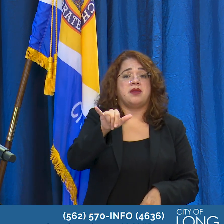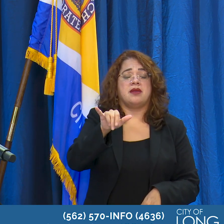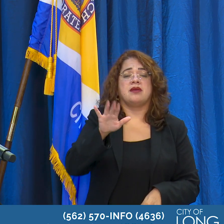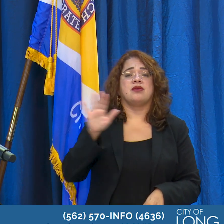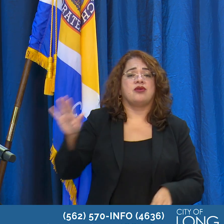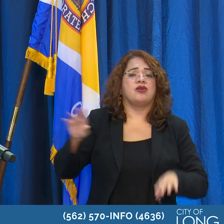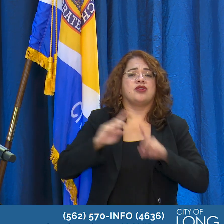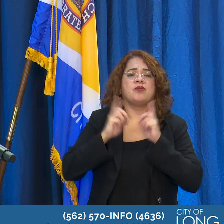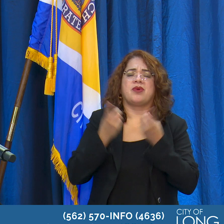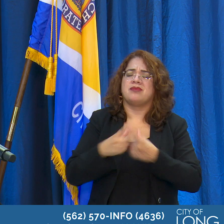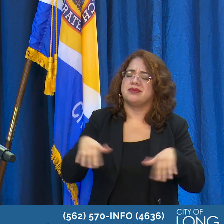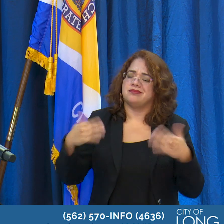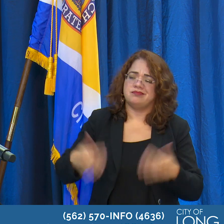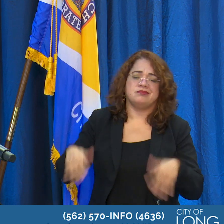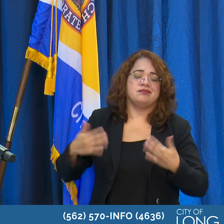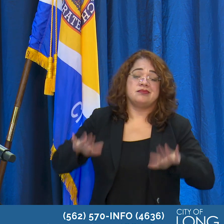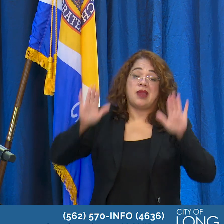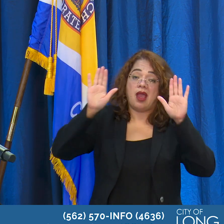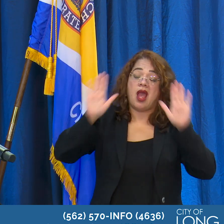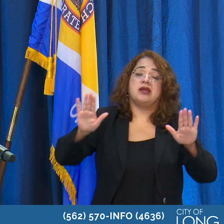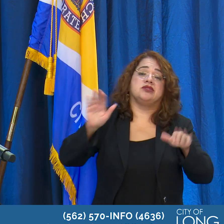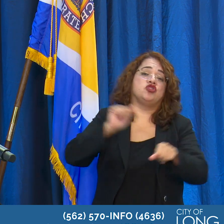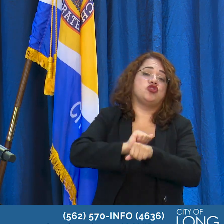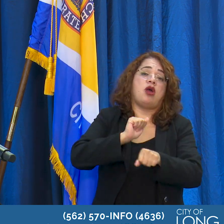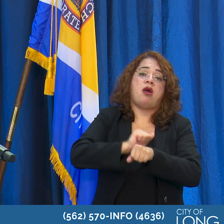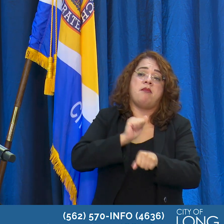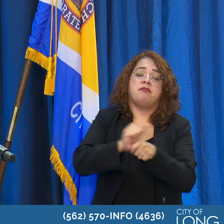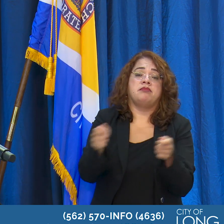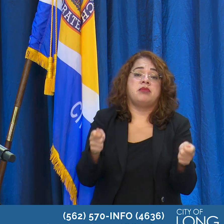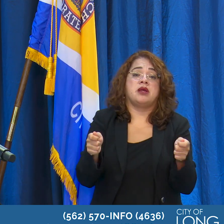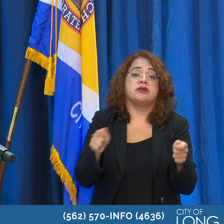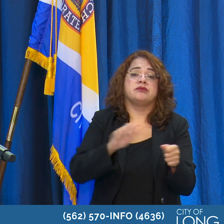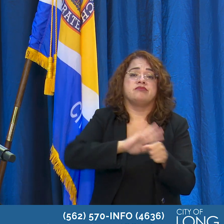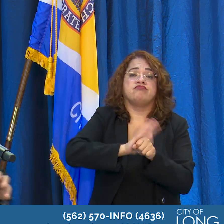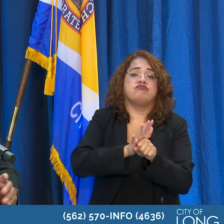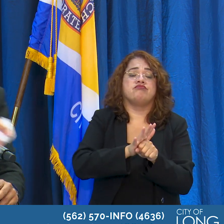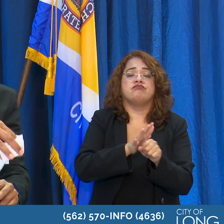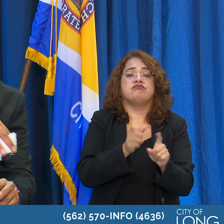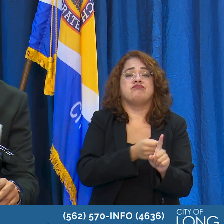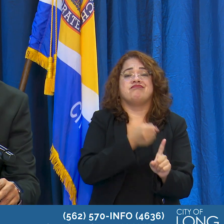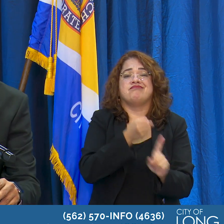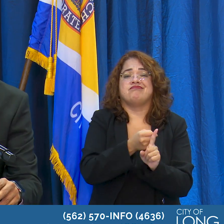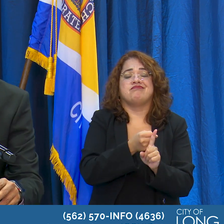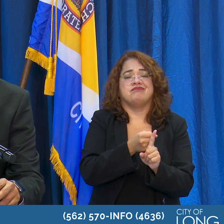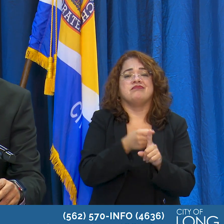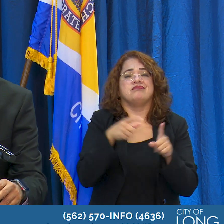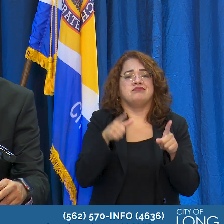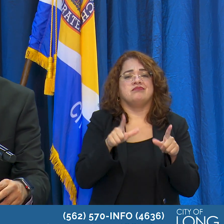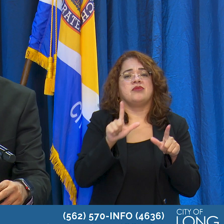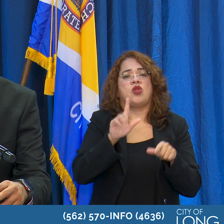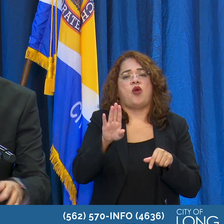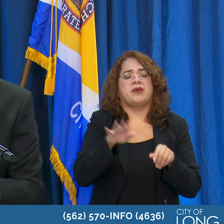excellent job of managing this health crisis. Kelly